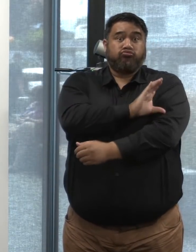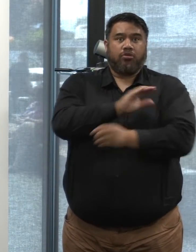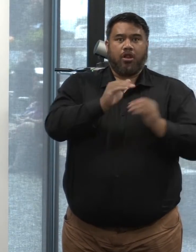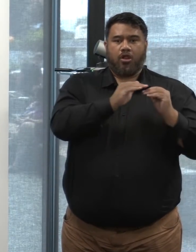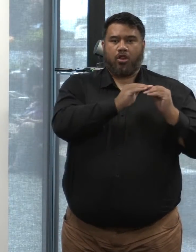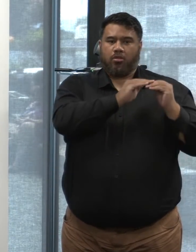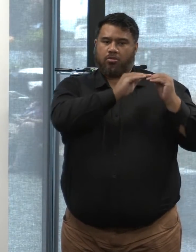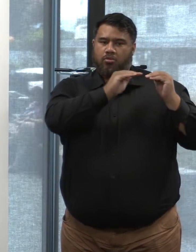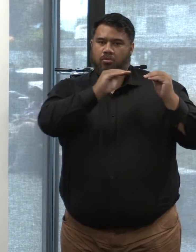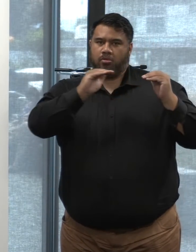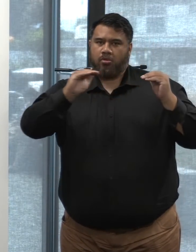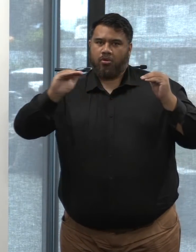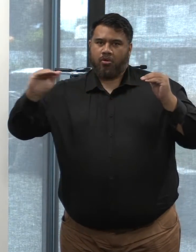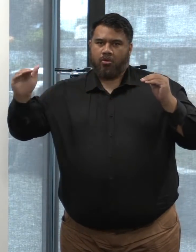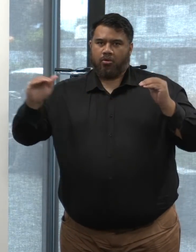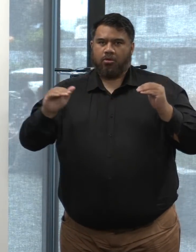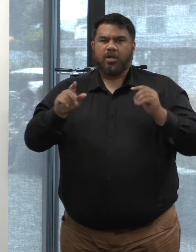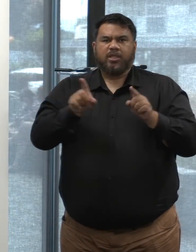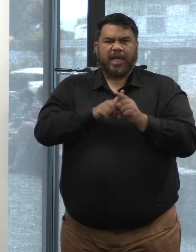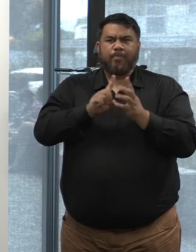full stop bringing it forward